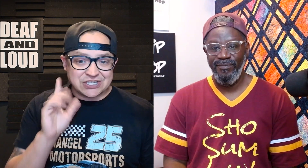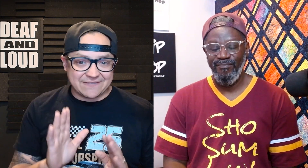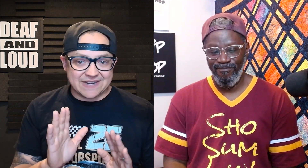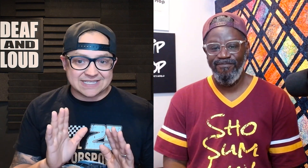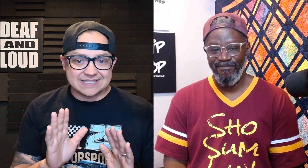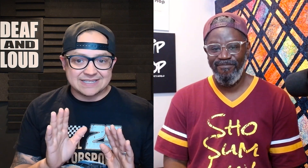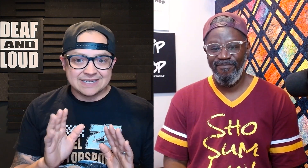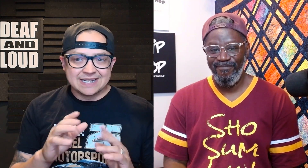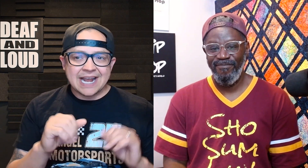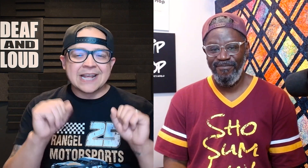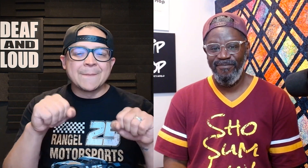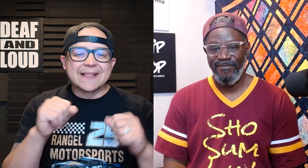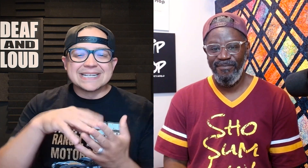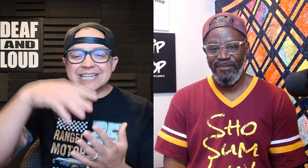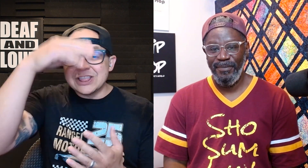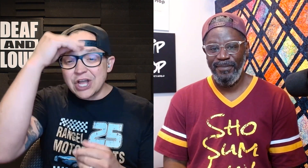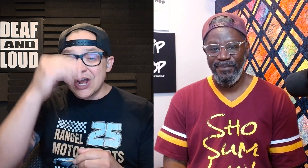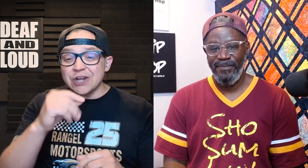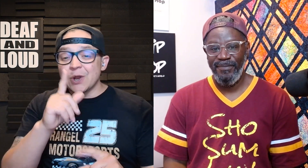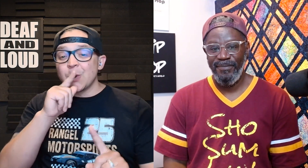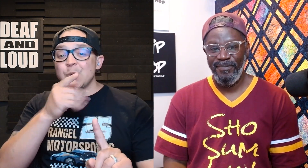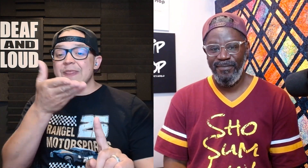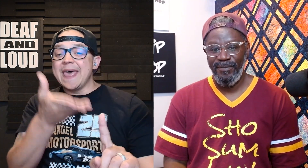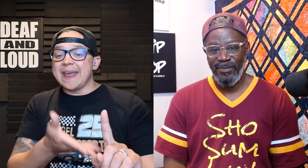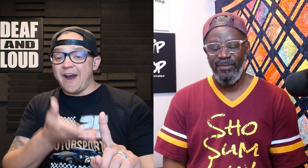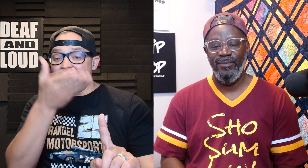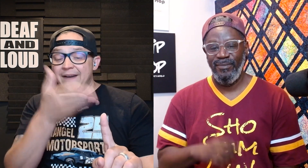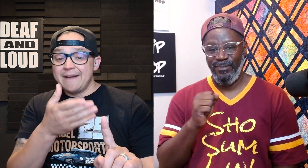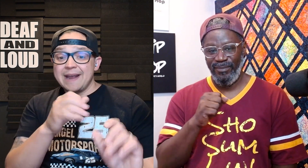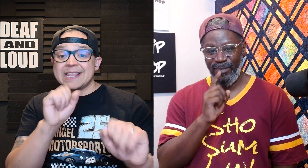Deafness, the ability to learn who they are and the